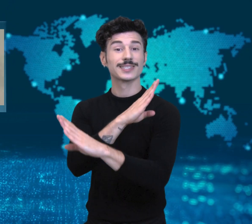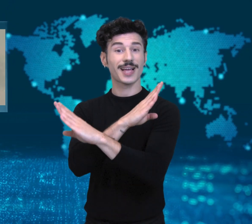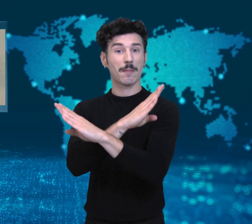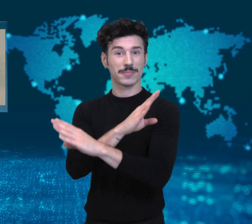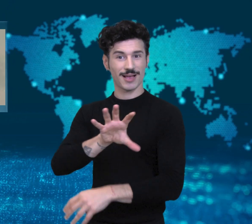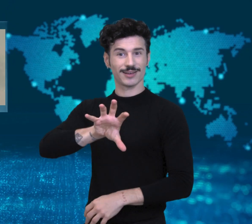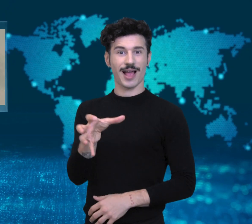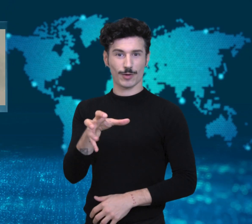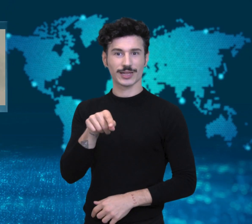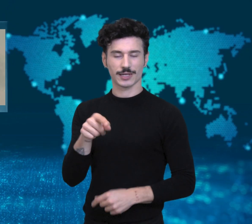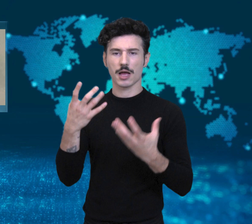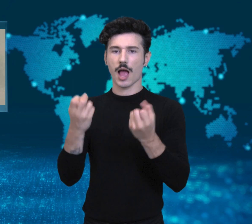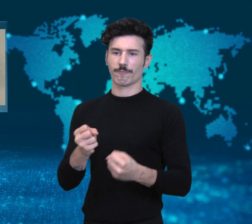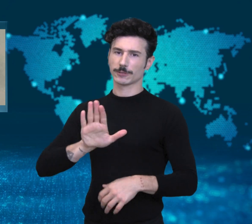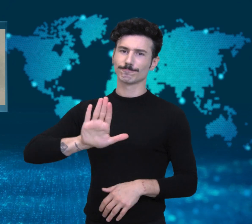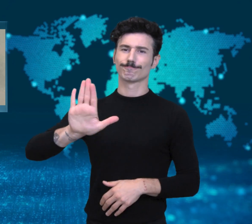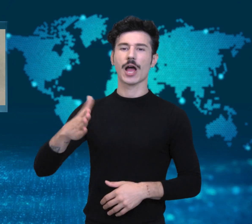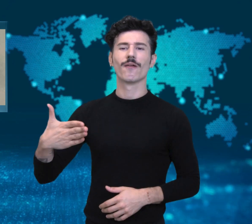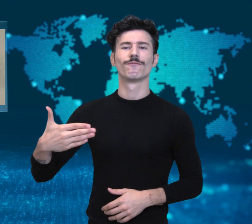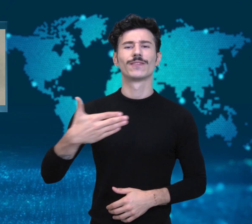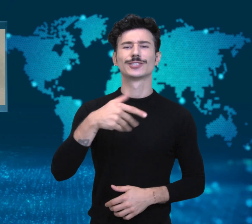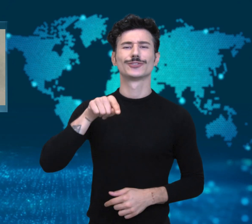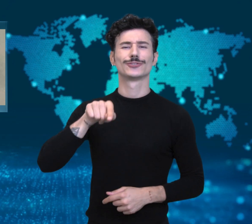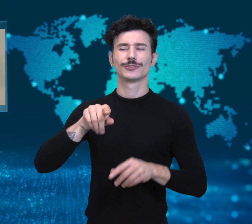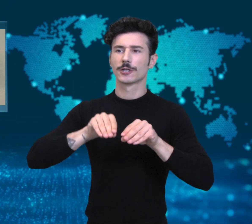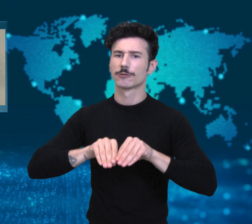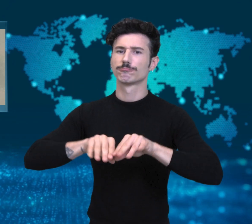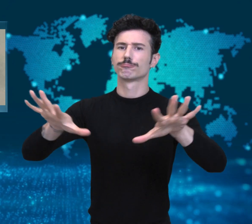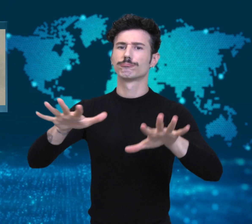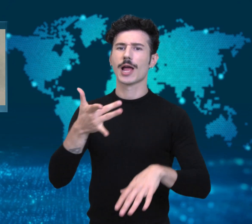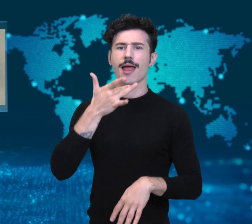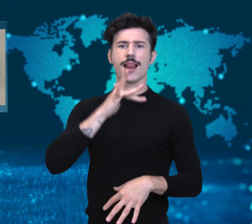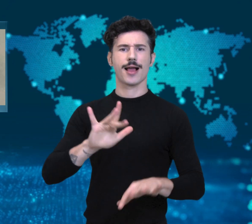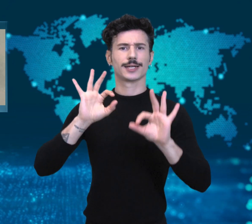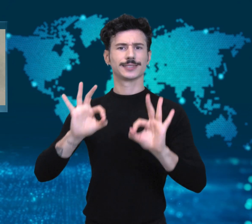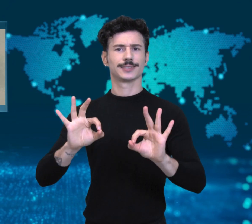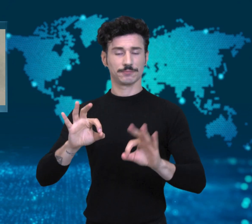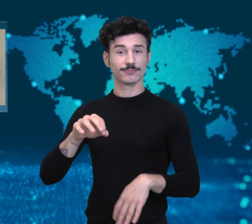[Alessio]: Zambia’s good luck fish has died.